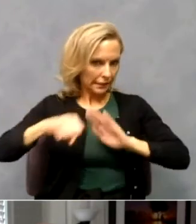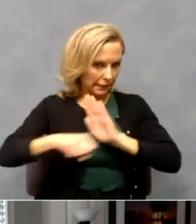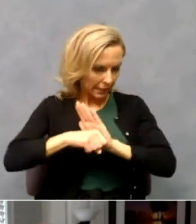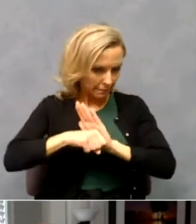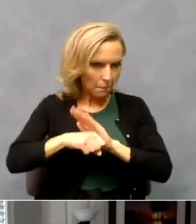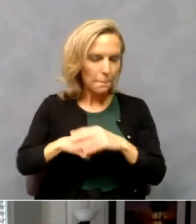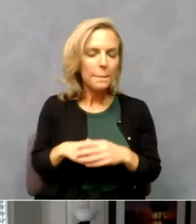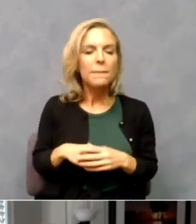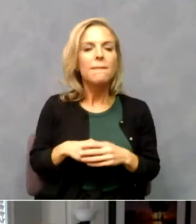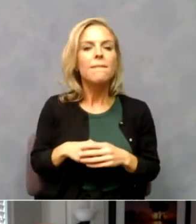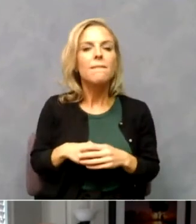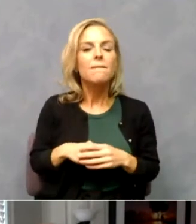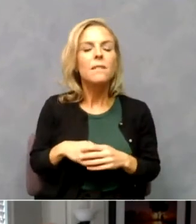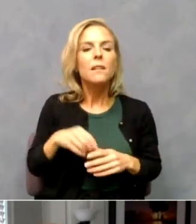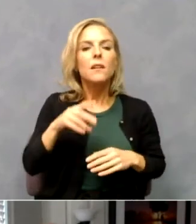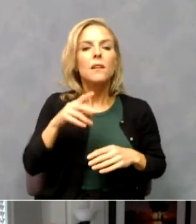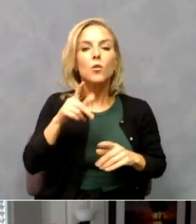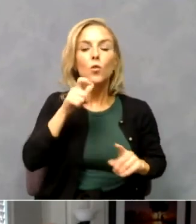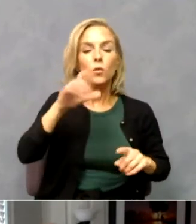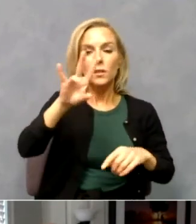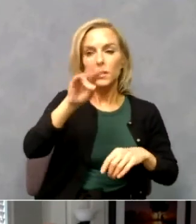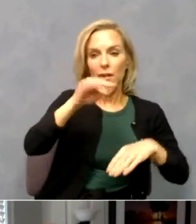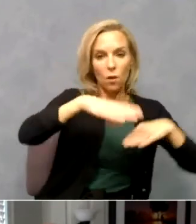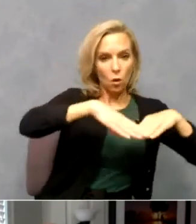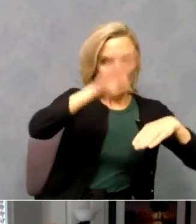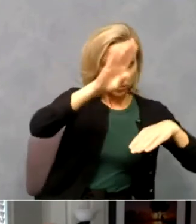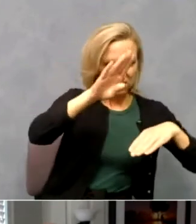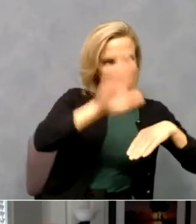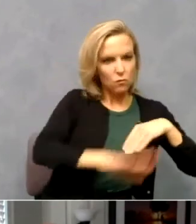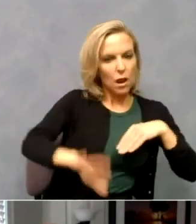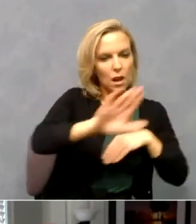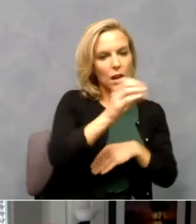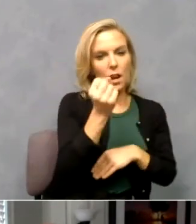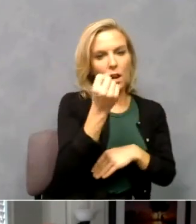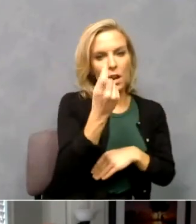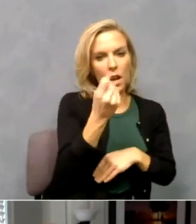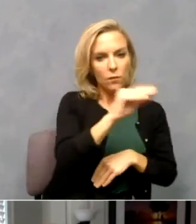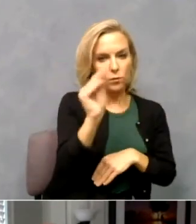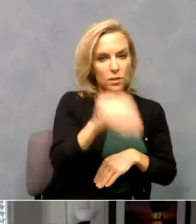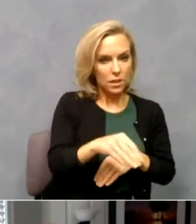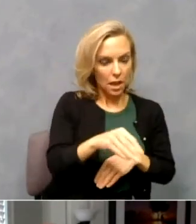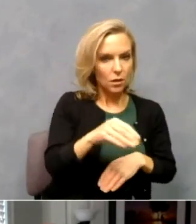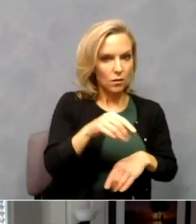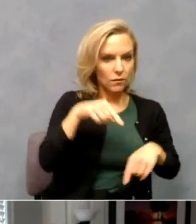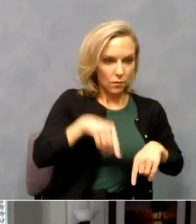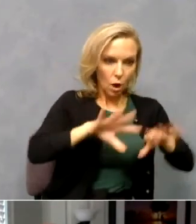70 and over are about 11% of the total states population. But these people who